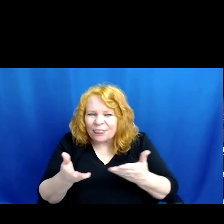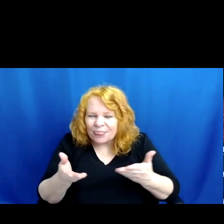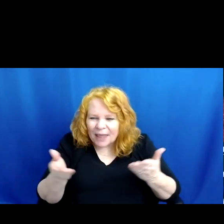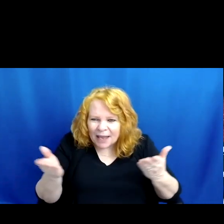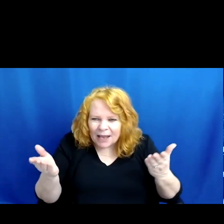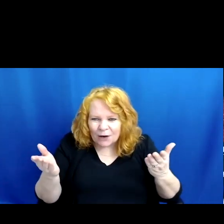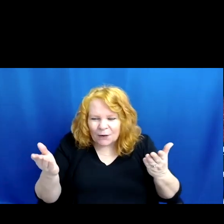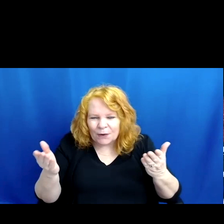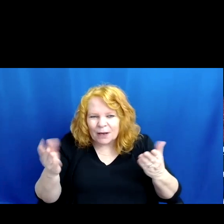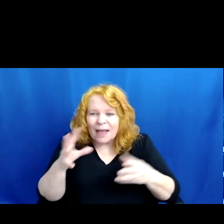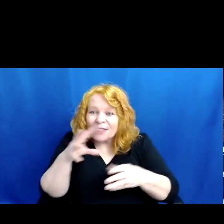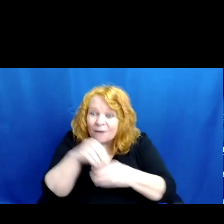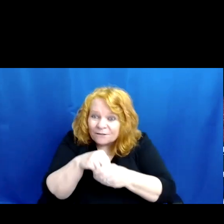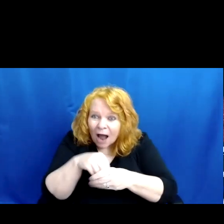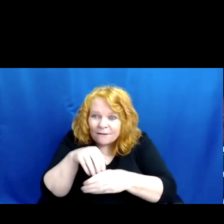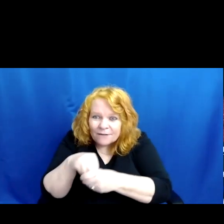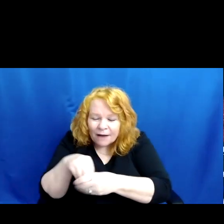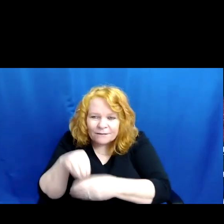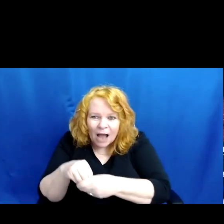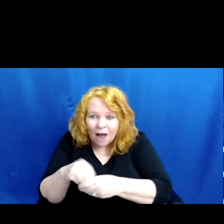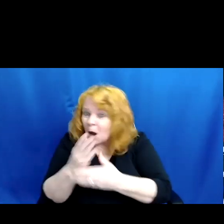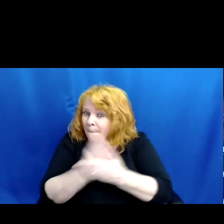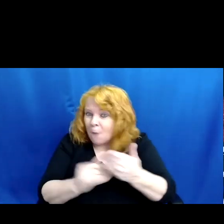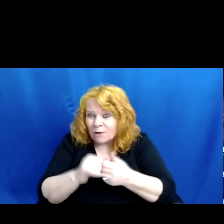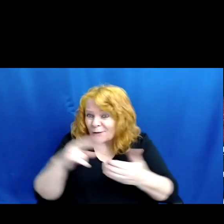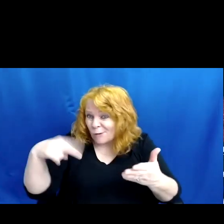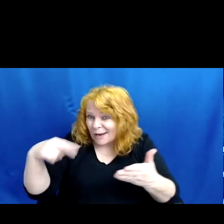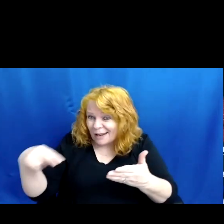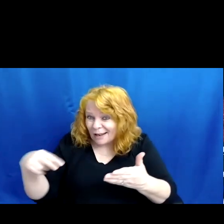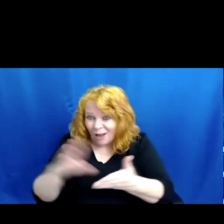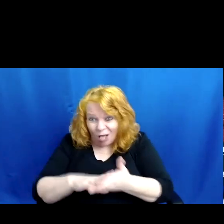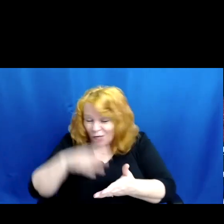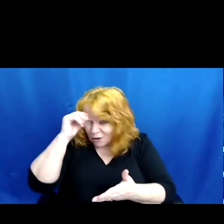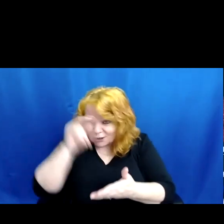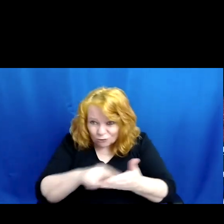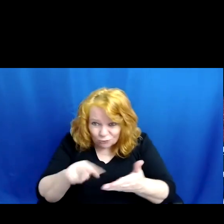show. They’re all elements of literacy and they’re all parts of good practice or things that